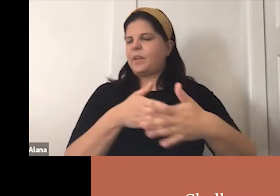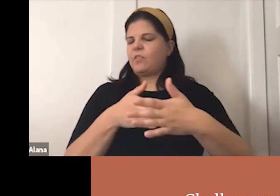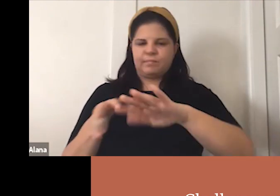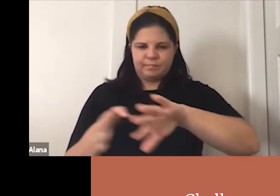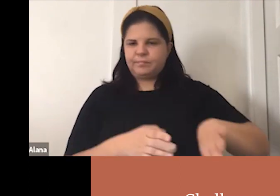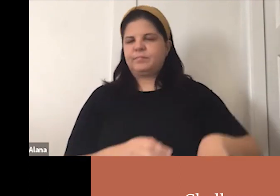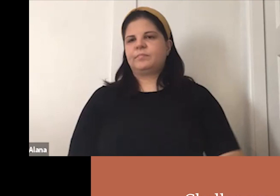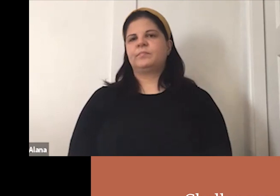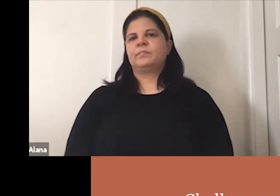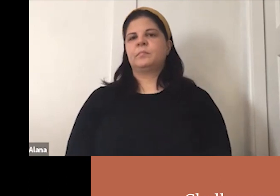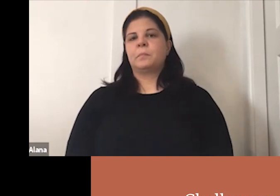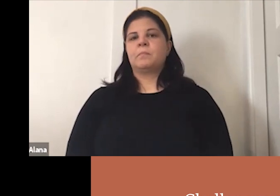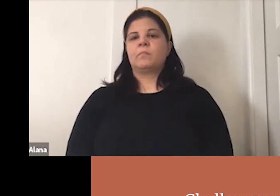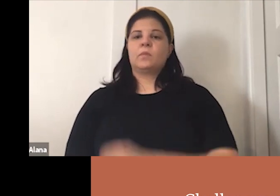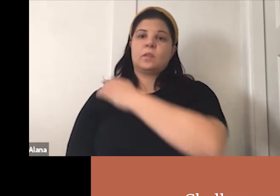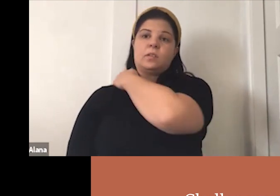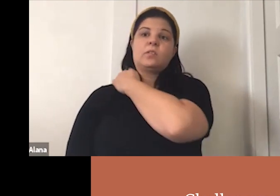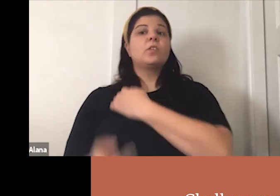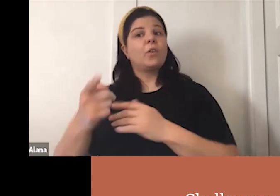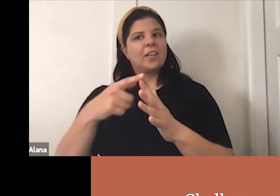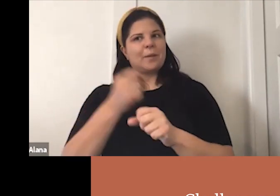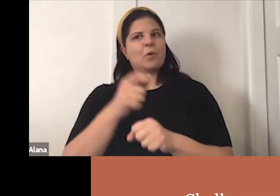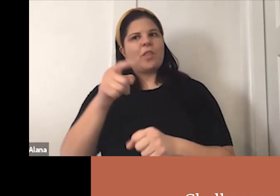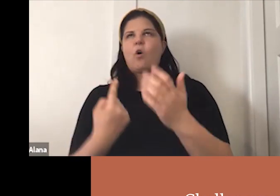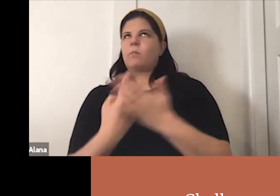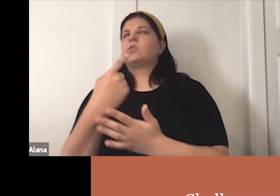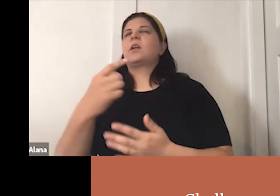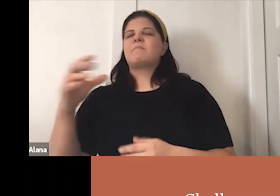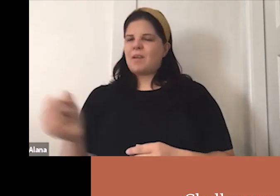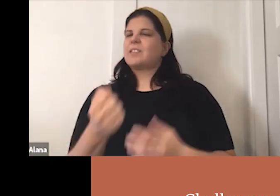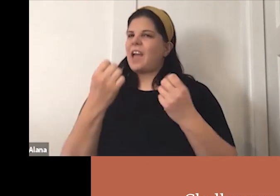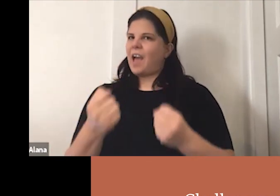So opportunities such like this are absolutely essential and critical.